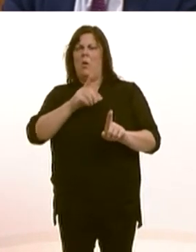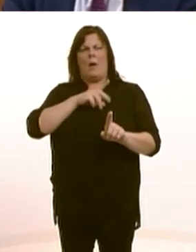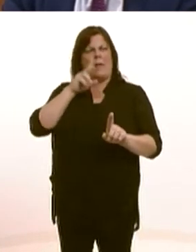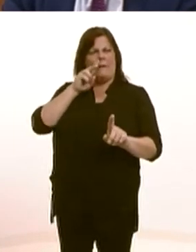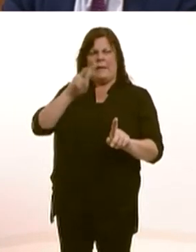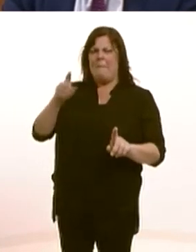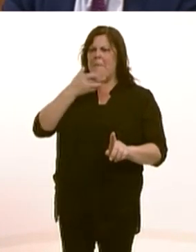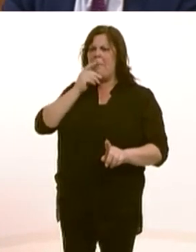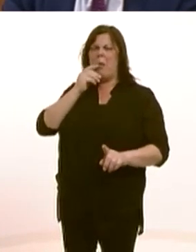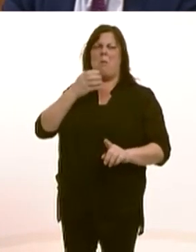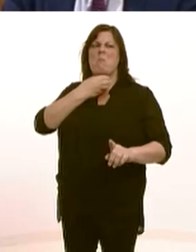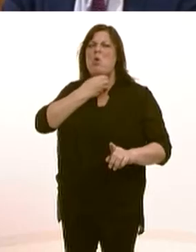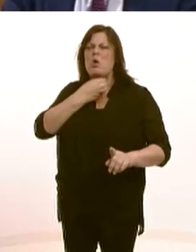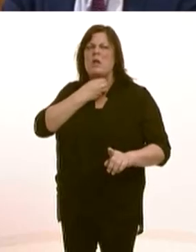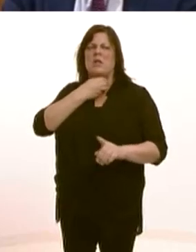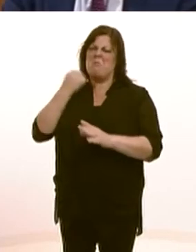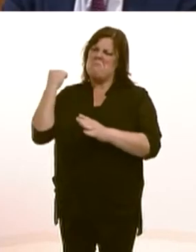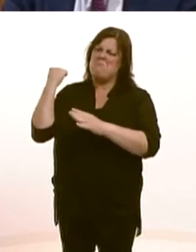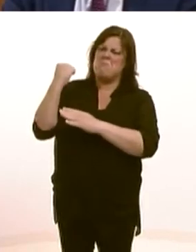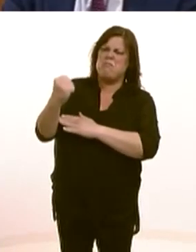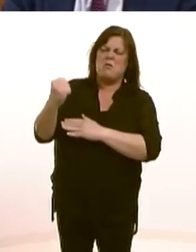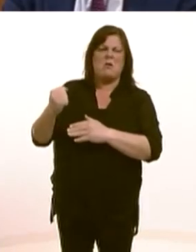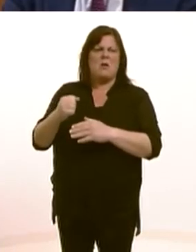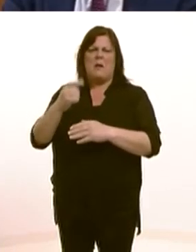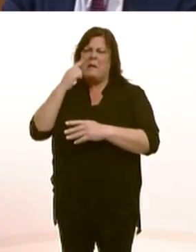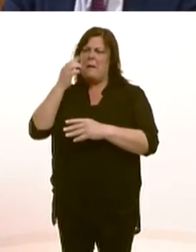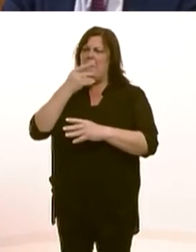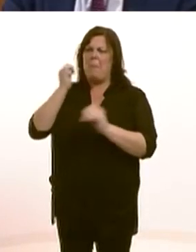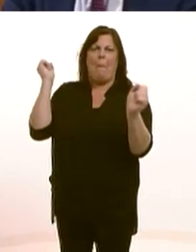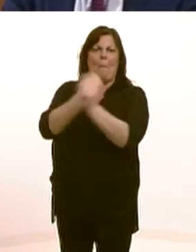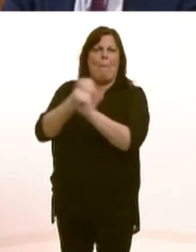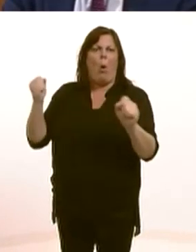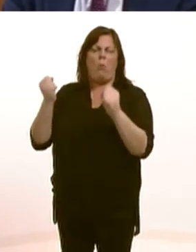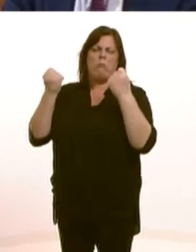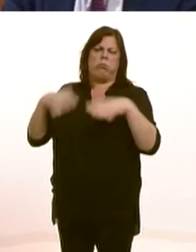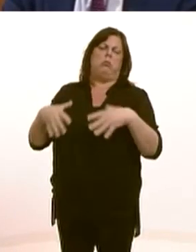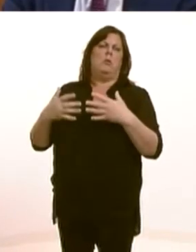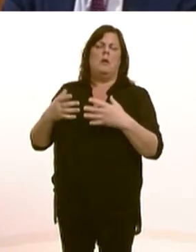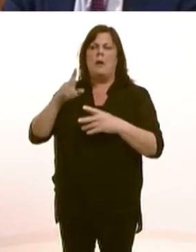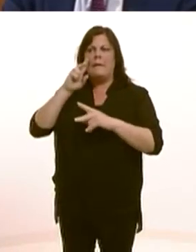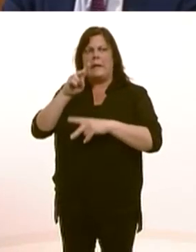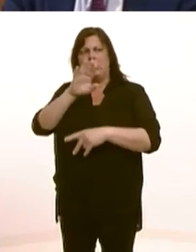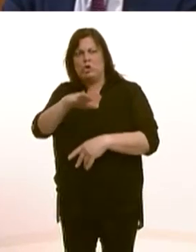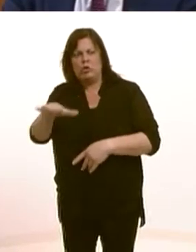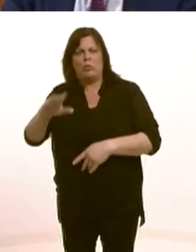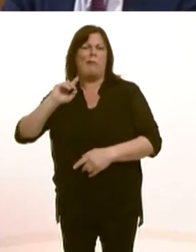murdered, where they have seen people bombed, where they have seen children killed, and